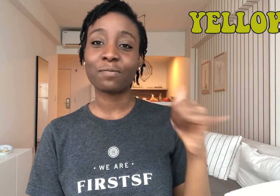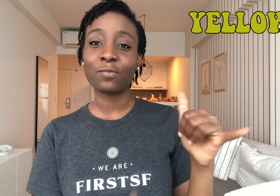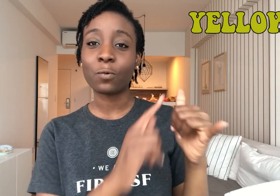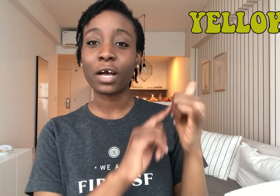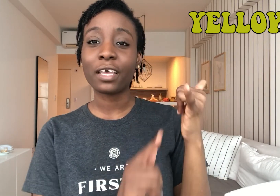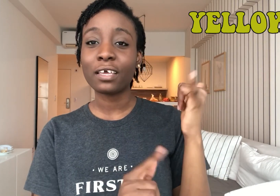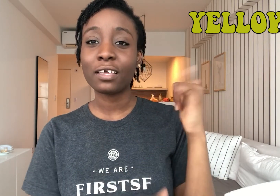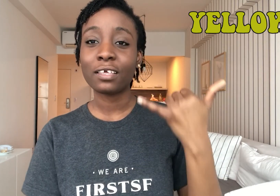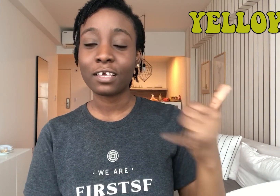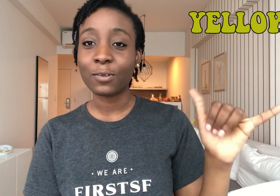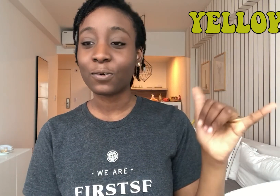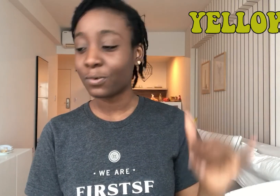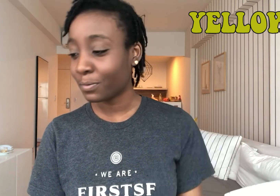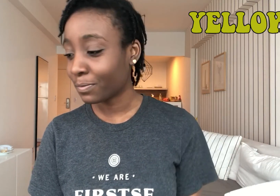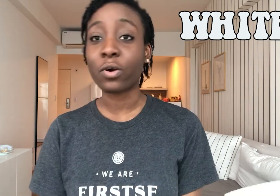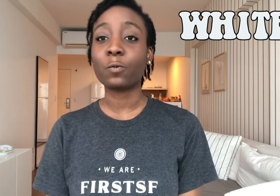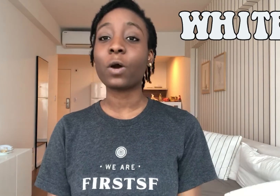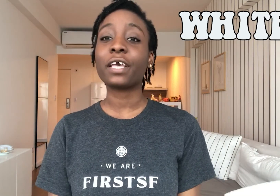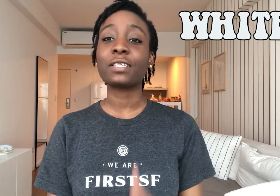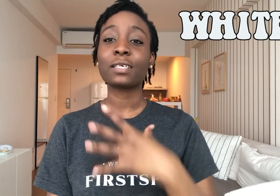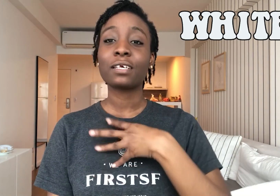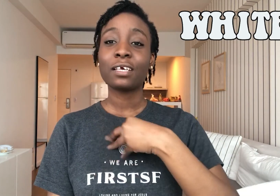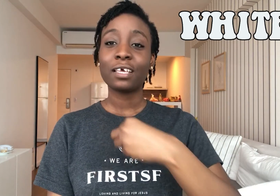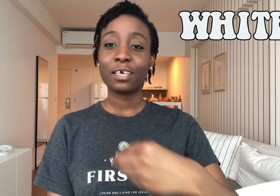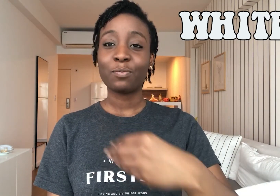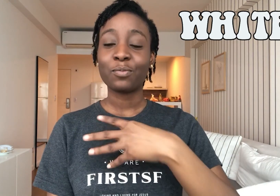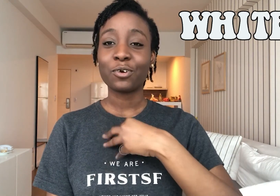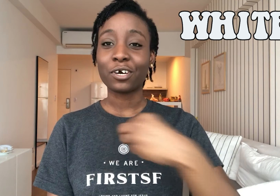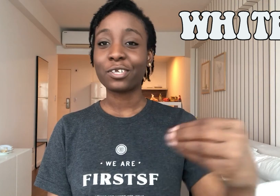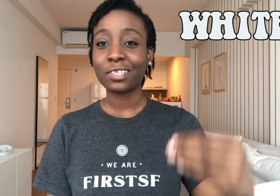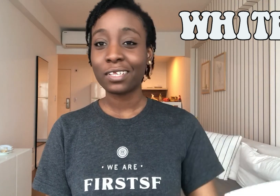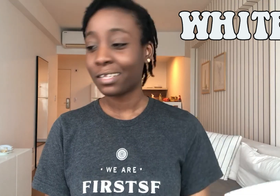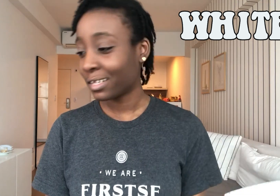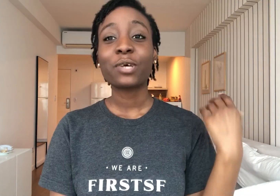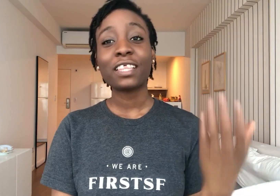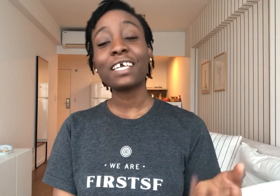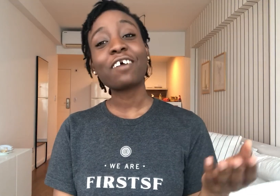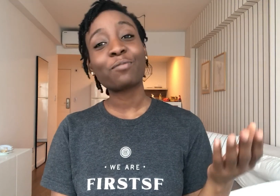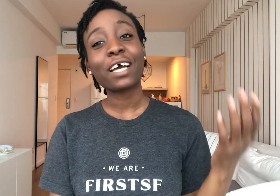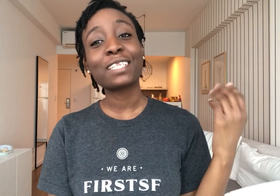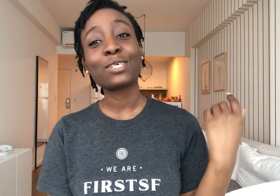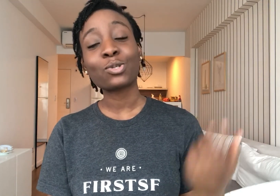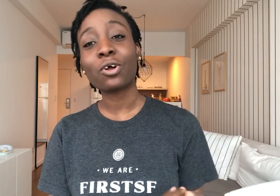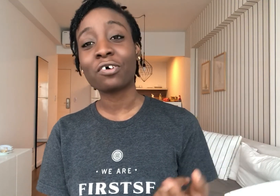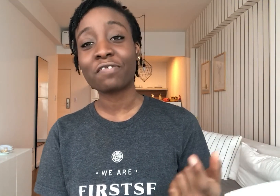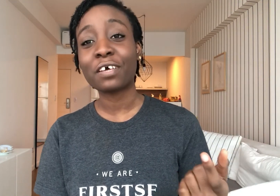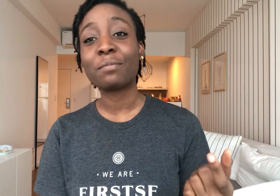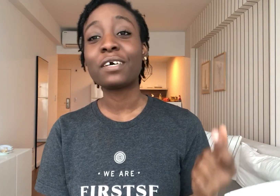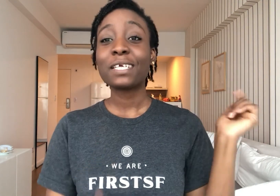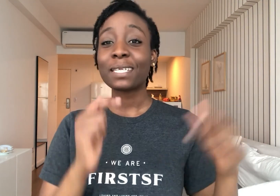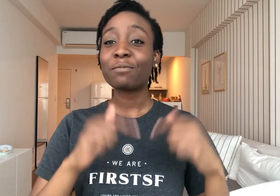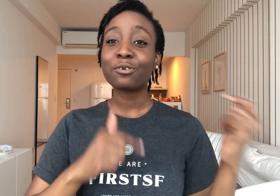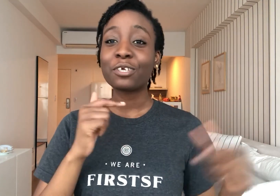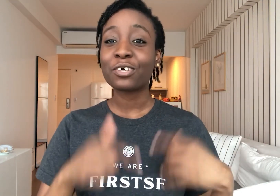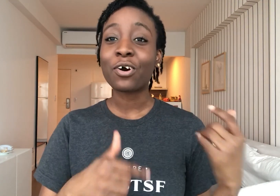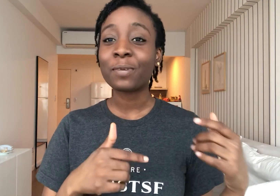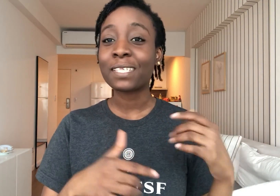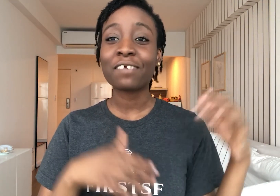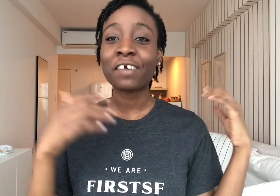of the 'Y' - yellow. Oh and white, a pure heart. So I think I've practiced all of them. Please let me know in the comments if I